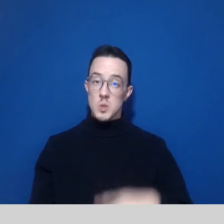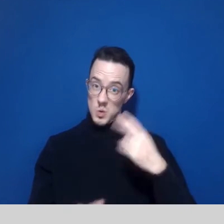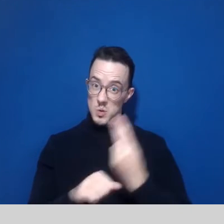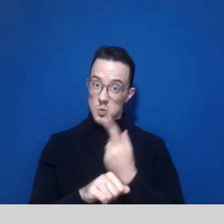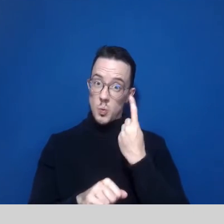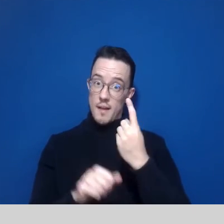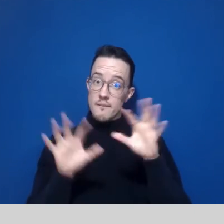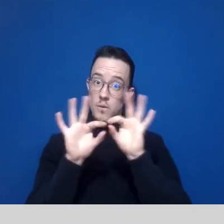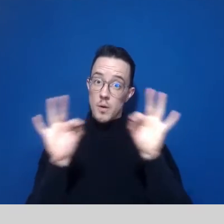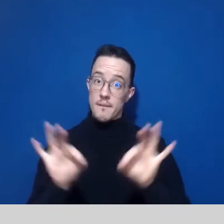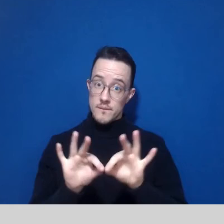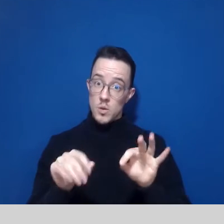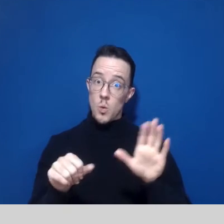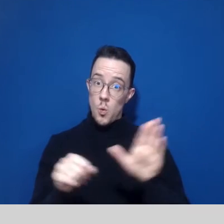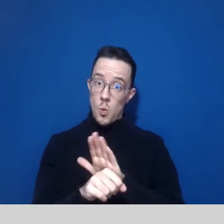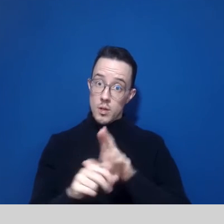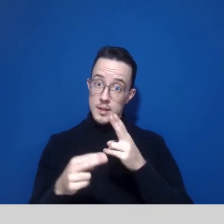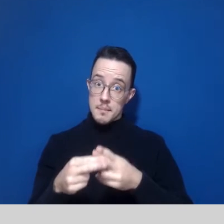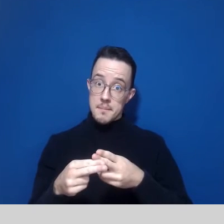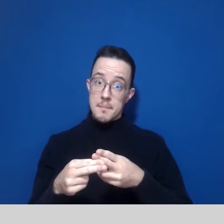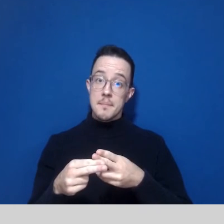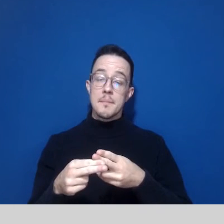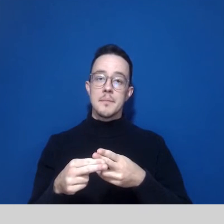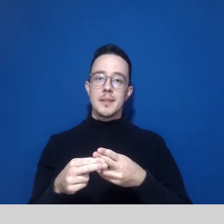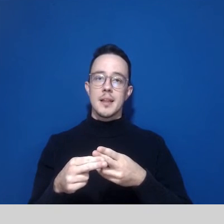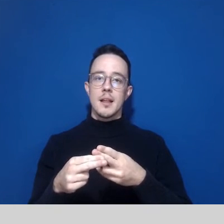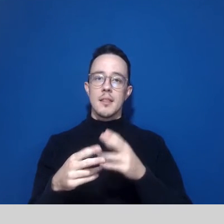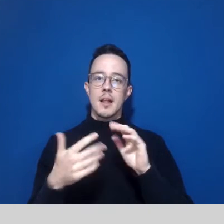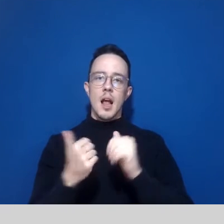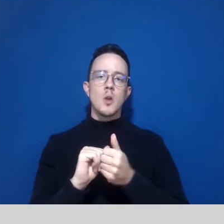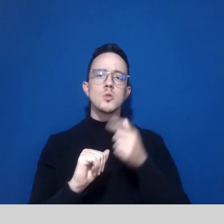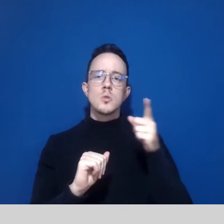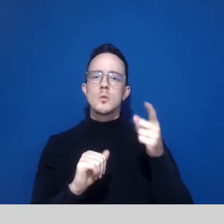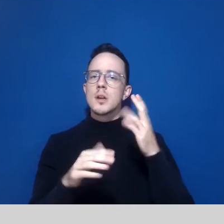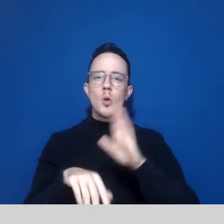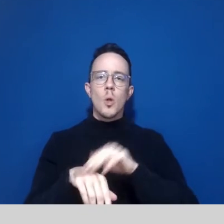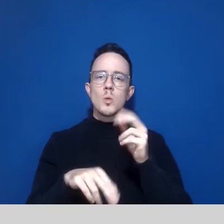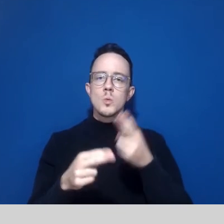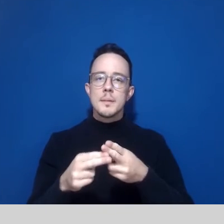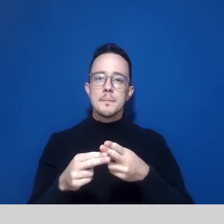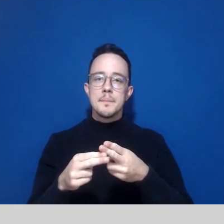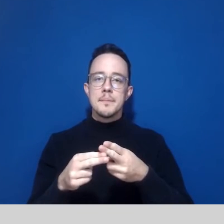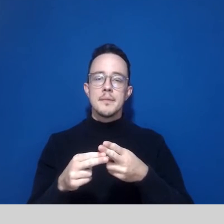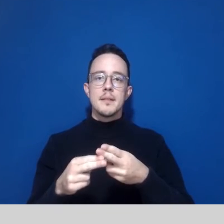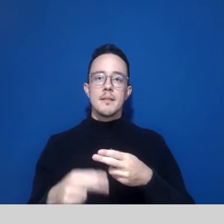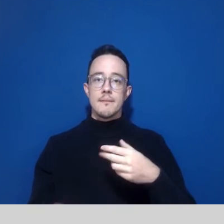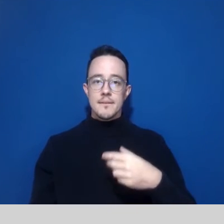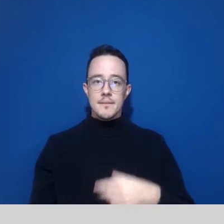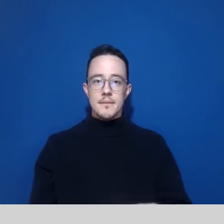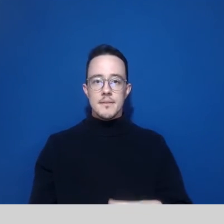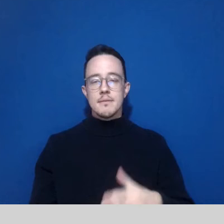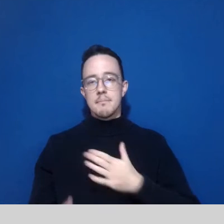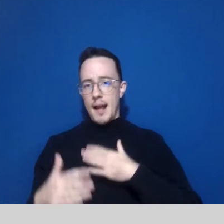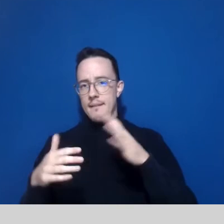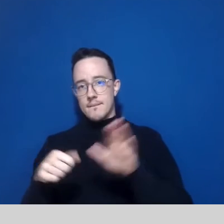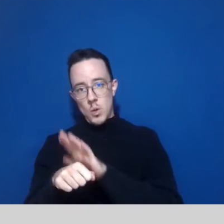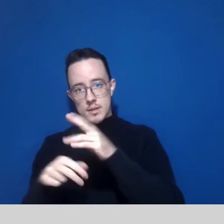Use just one form for the whole name. Anyway, the person writes it. And then something like, how should you call yourself? So, for example, in my case